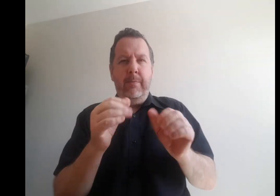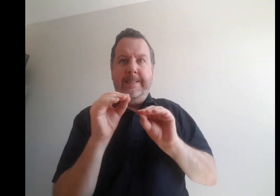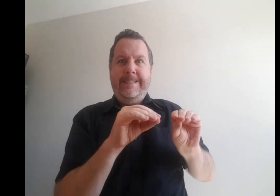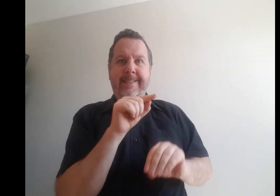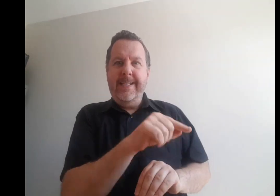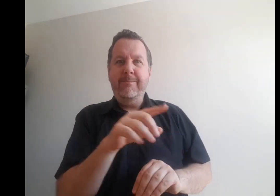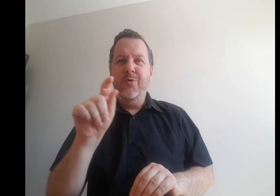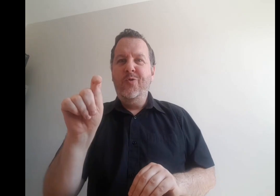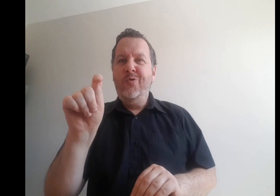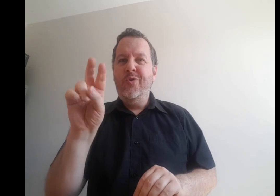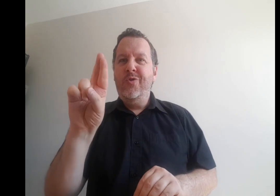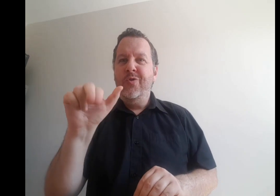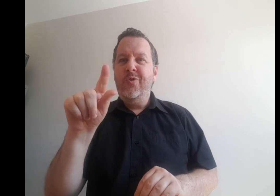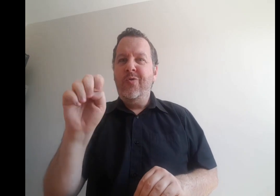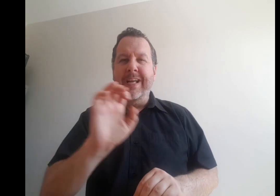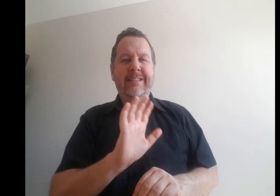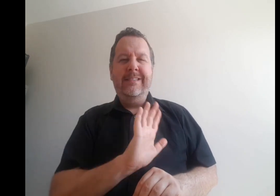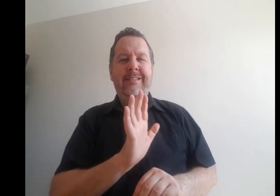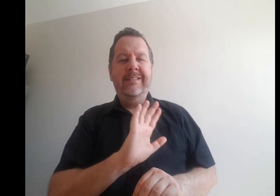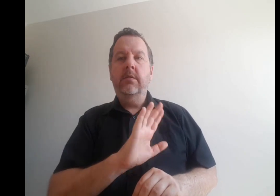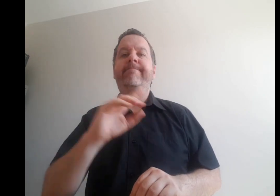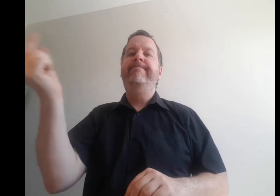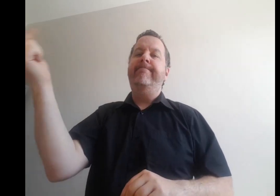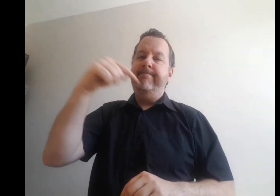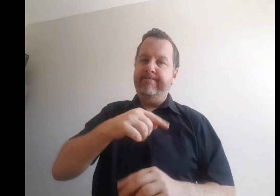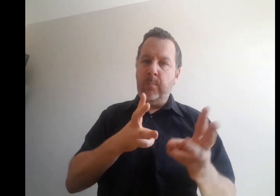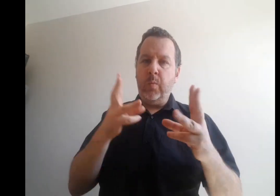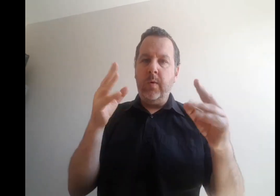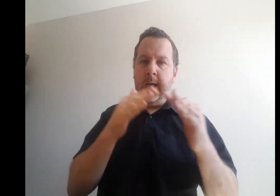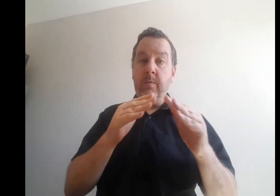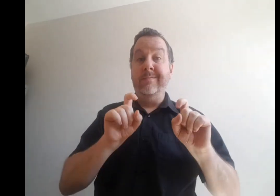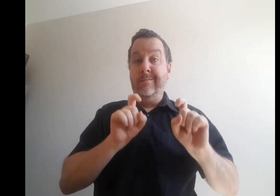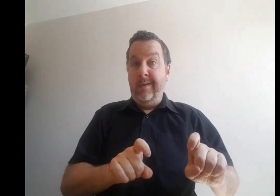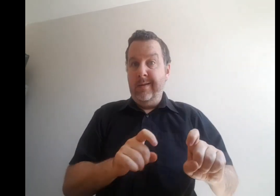So he returned to the workhouse, where he stayed for the next 25 years.